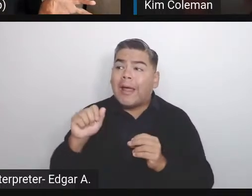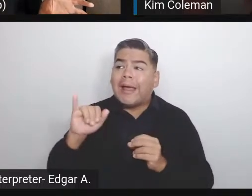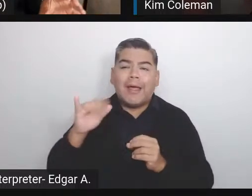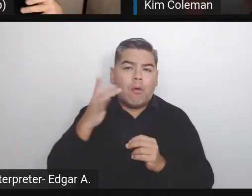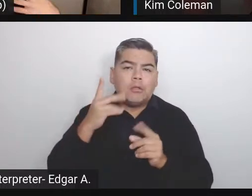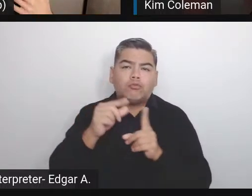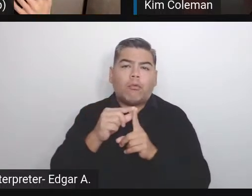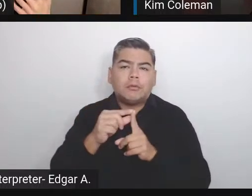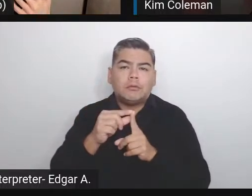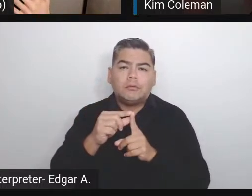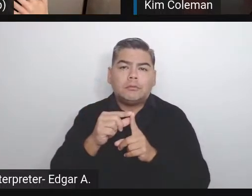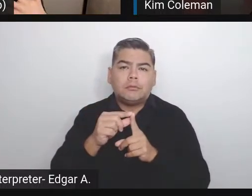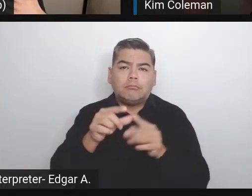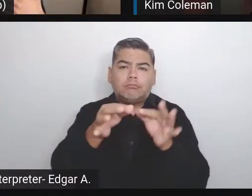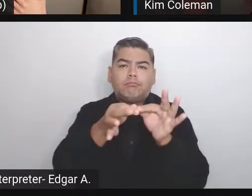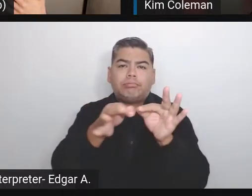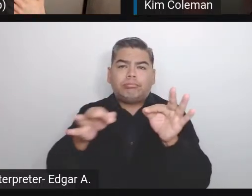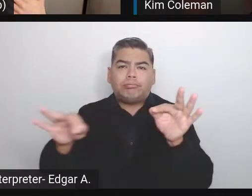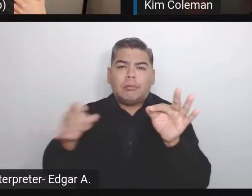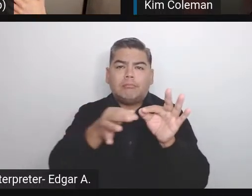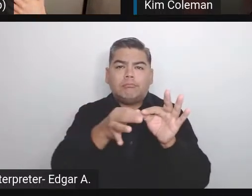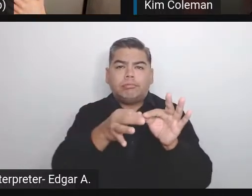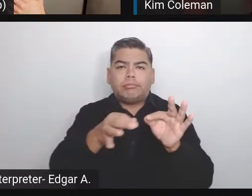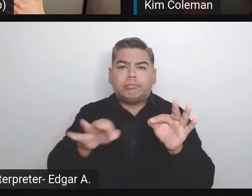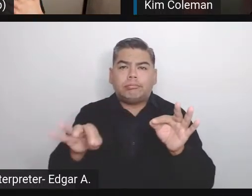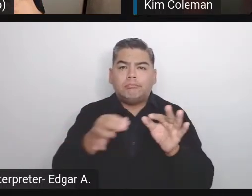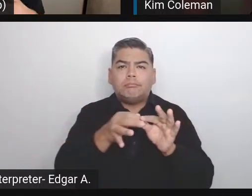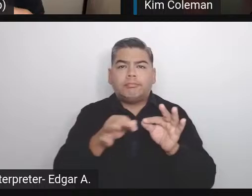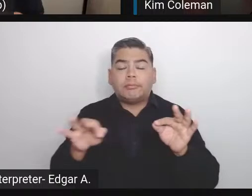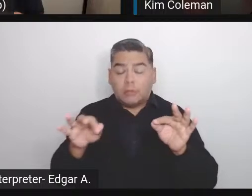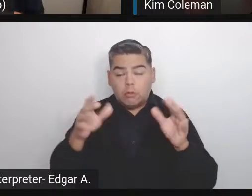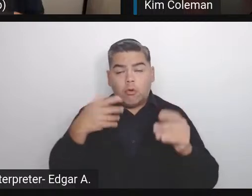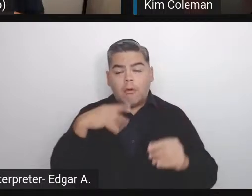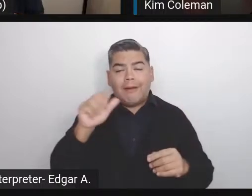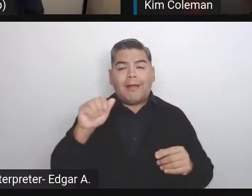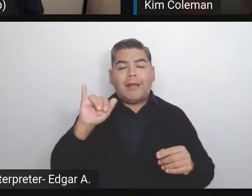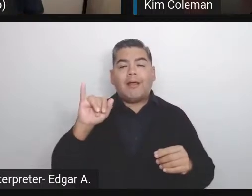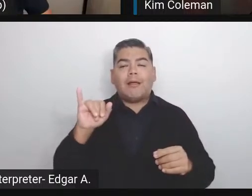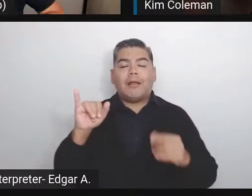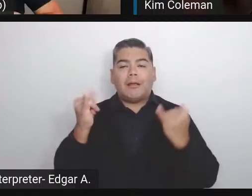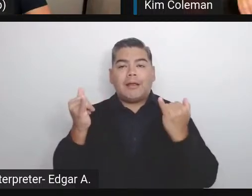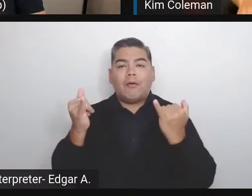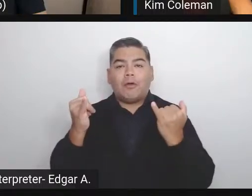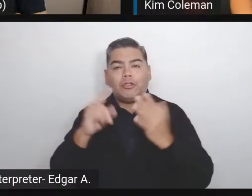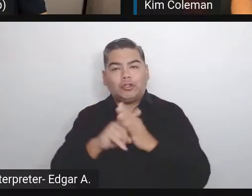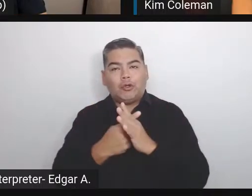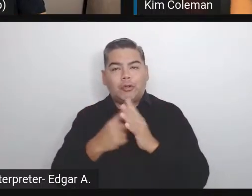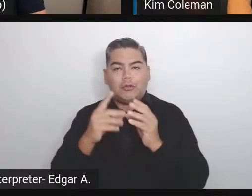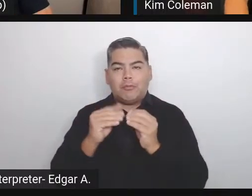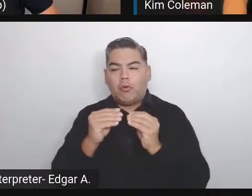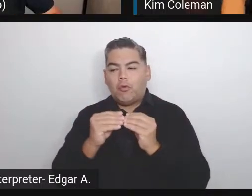and this is something at the moment without AI we cannot check because those are just words.